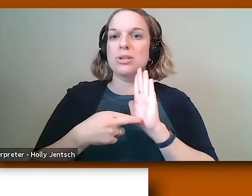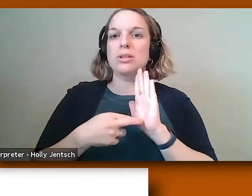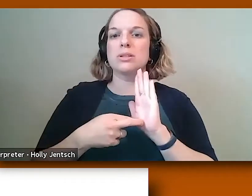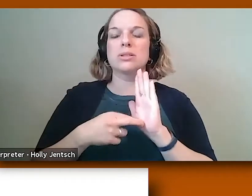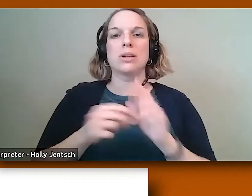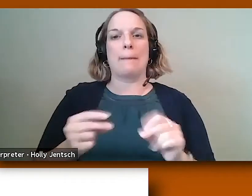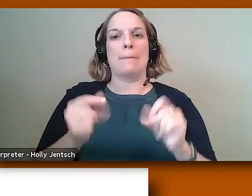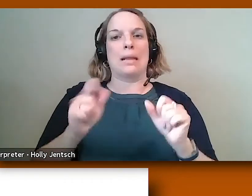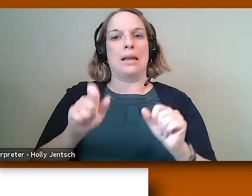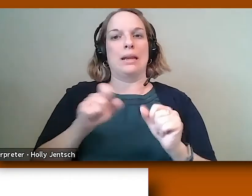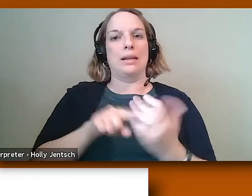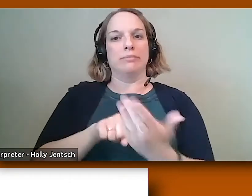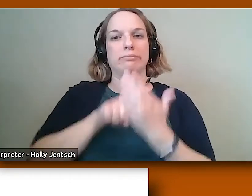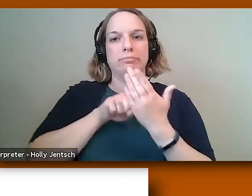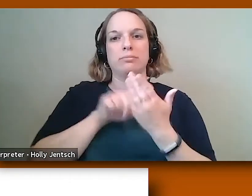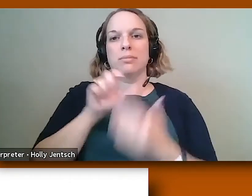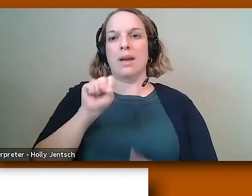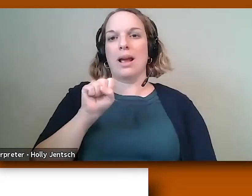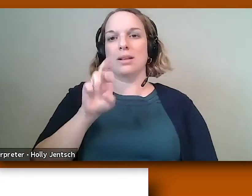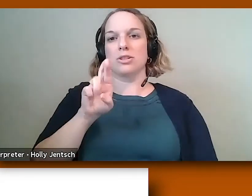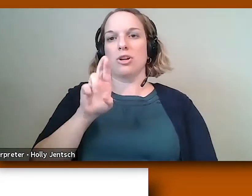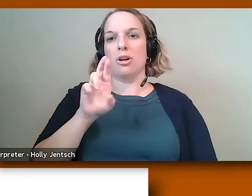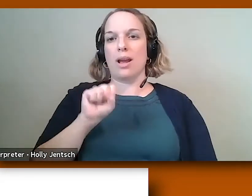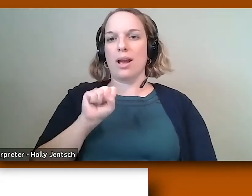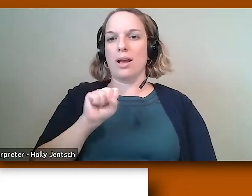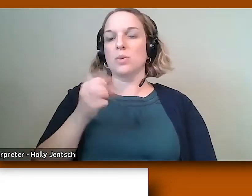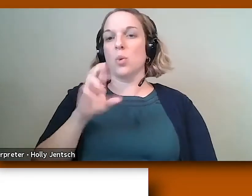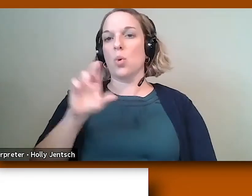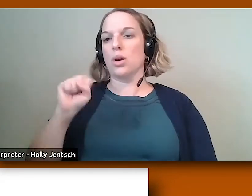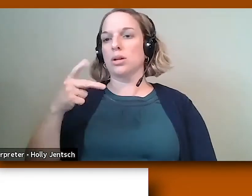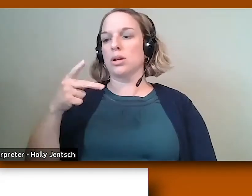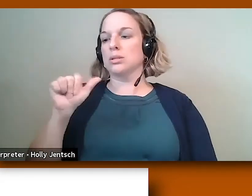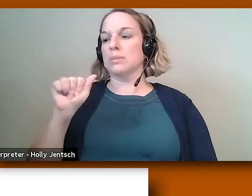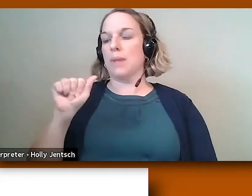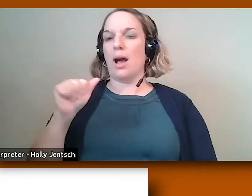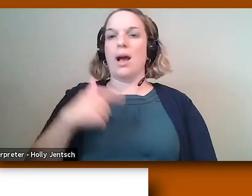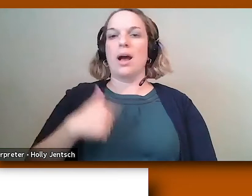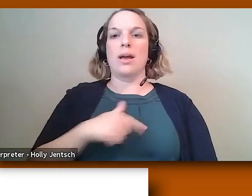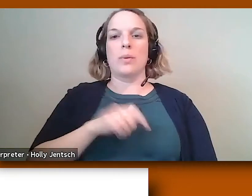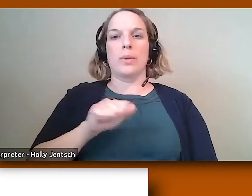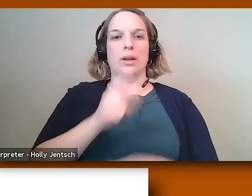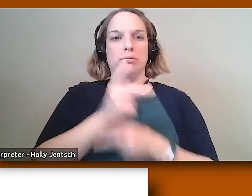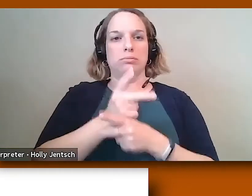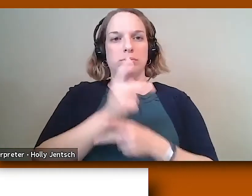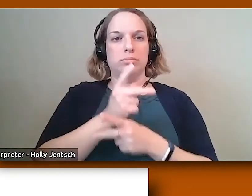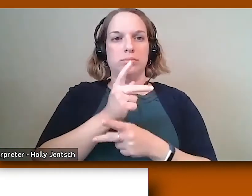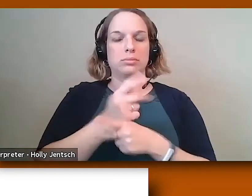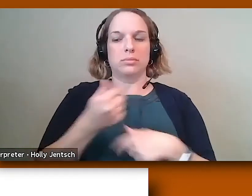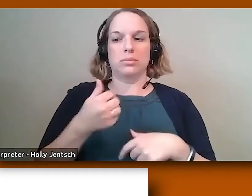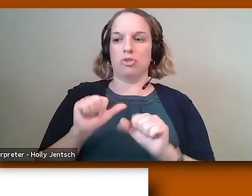then they need to immediately bring that to the attention of SRS or SPA so that we can get it dealt with